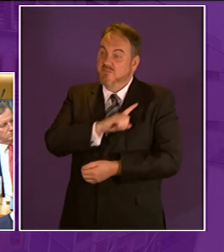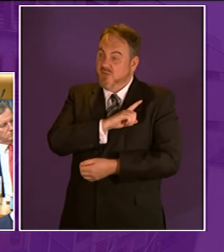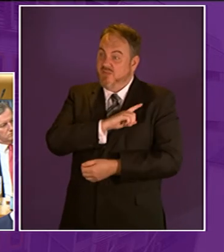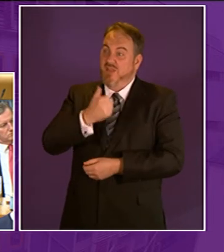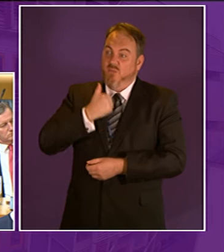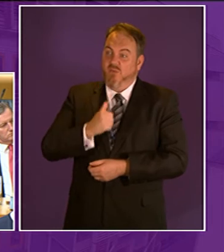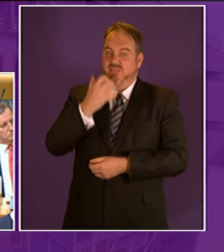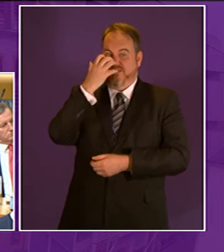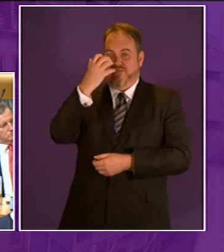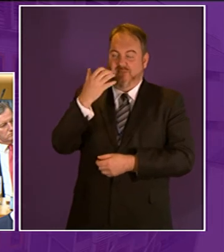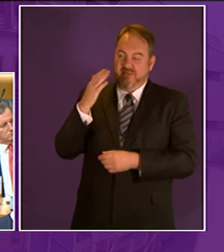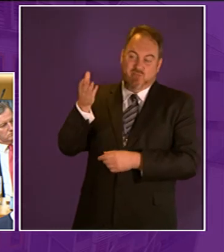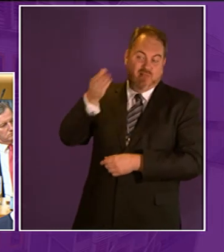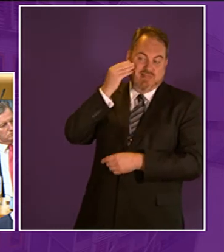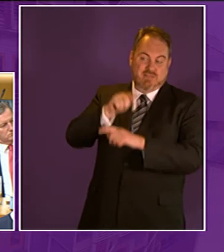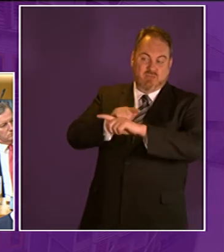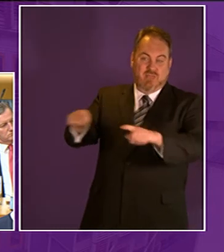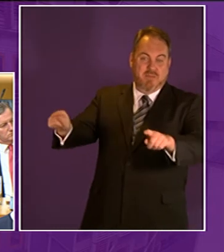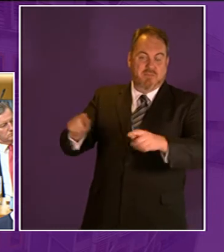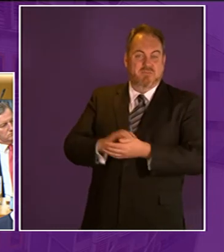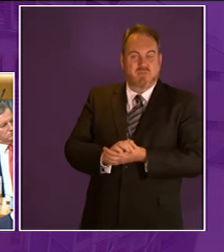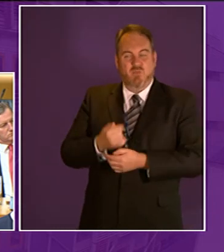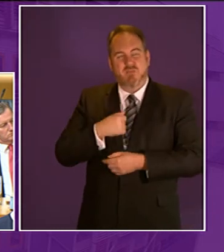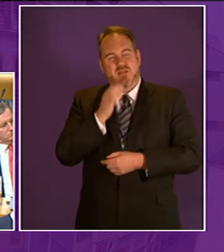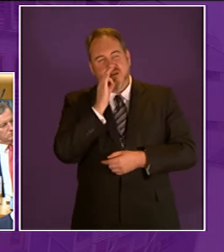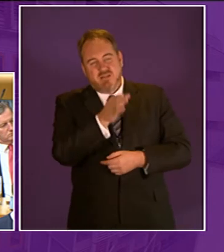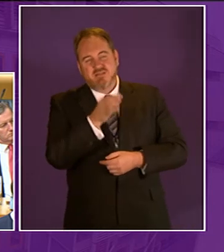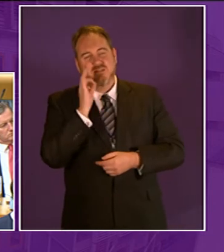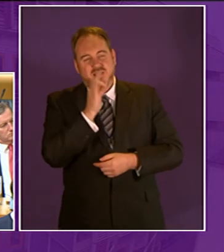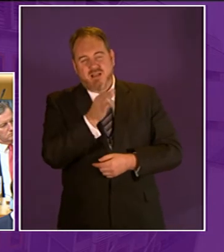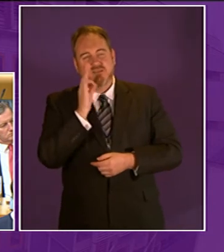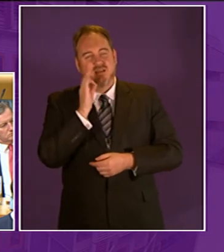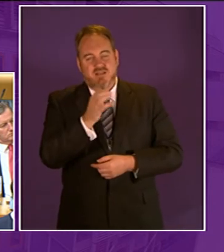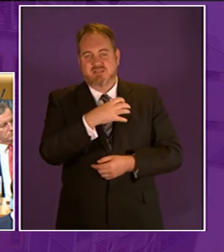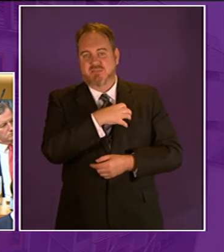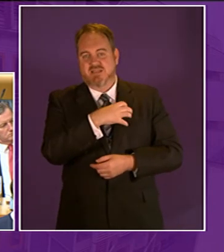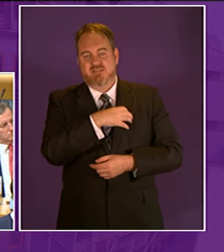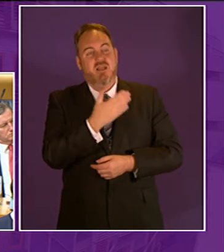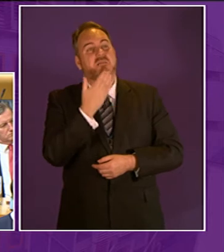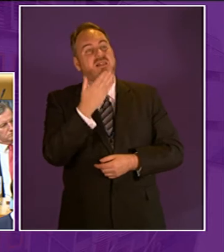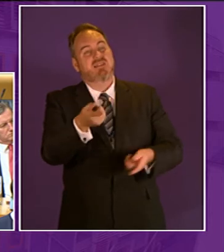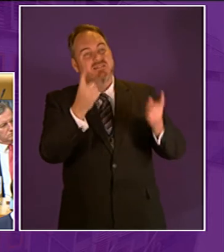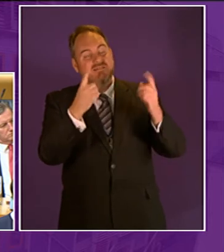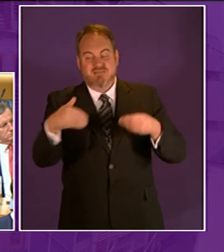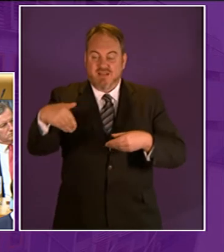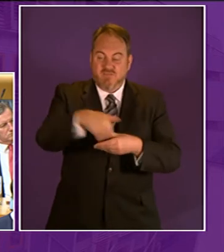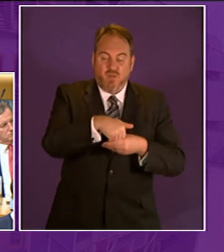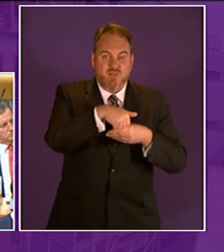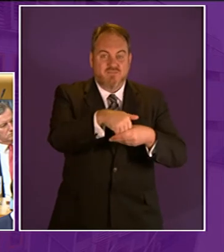For months, we have called on ministers to intervene, keep their promise and honour the deal.